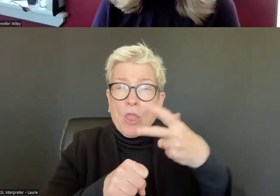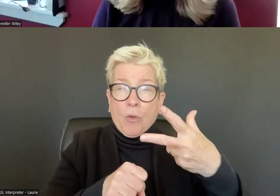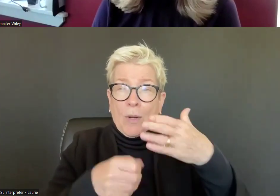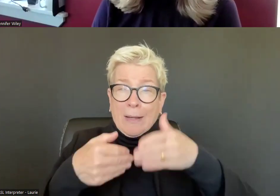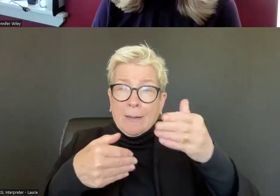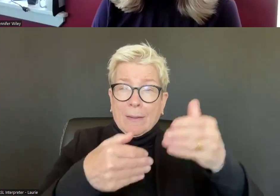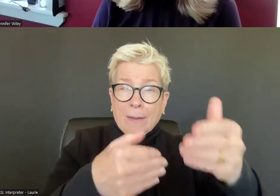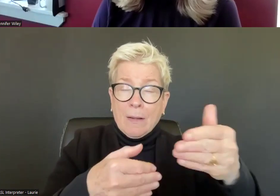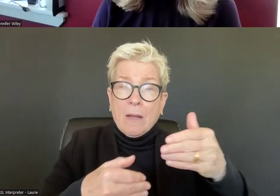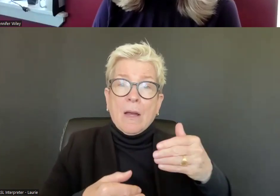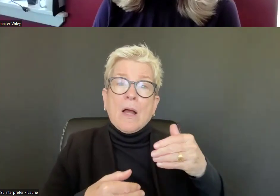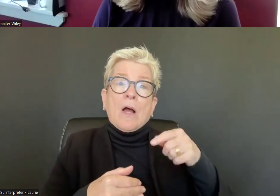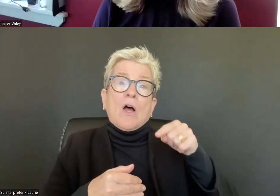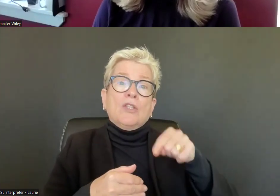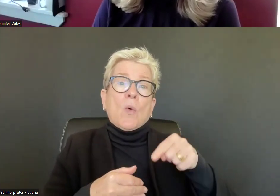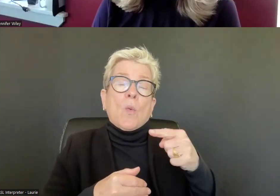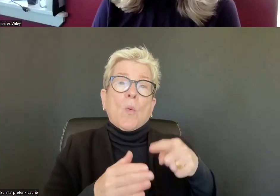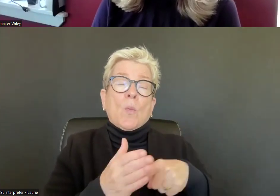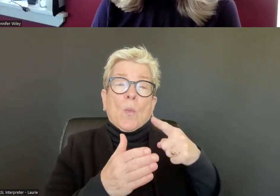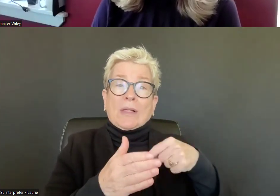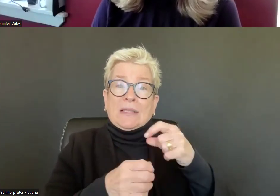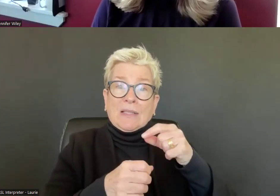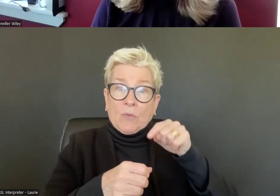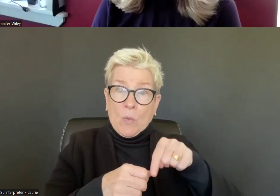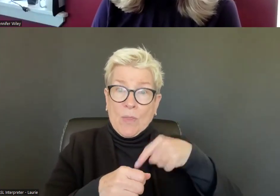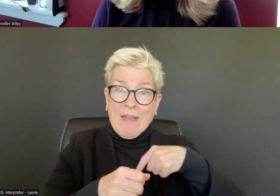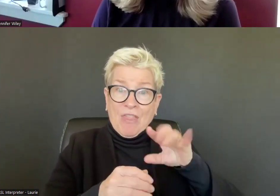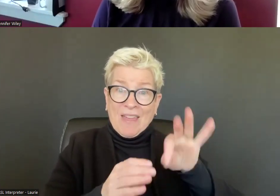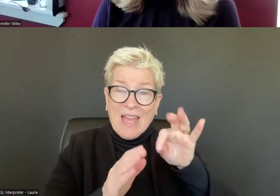ninth graders go in with their advisory do they sit with their advisories and then we